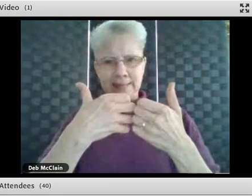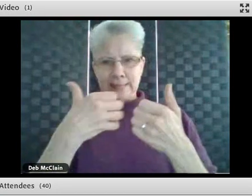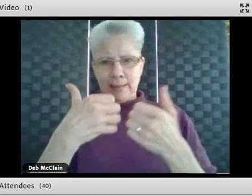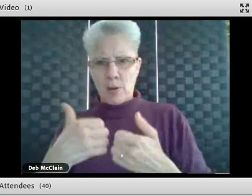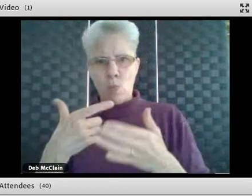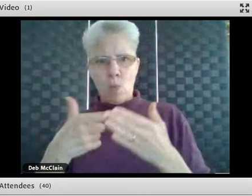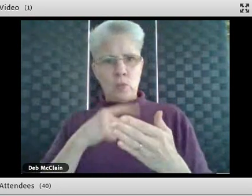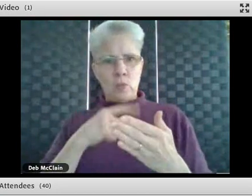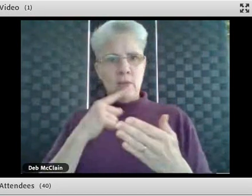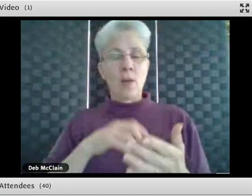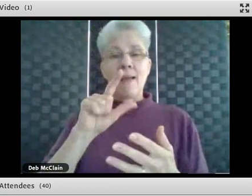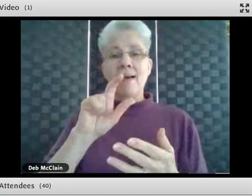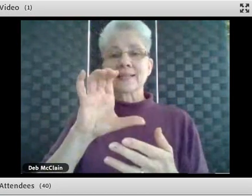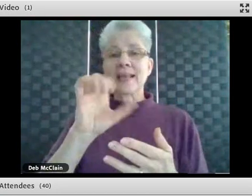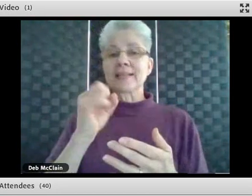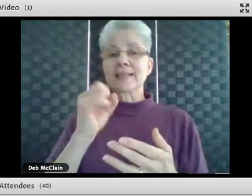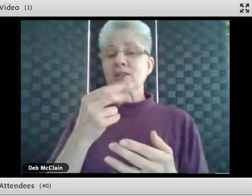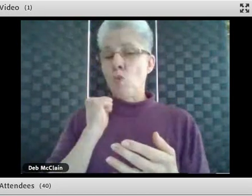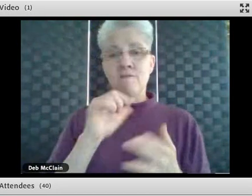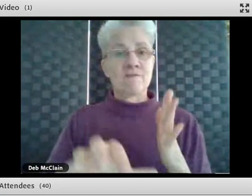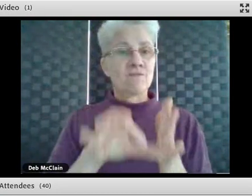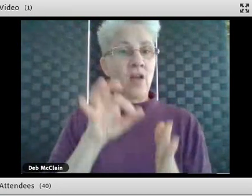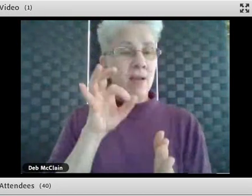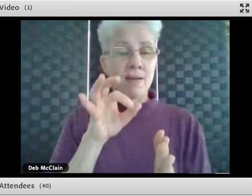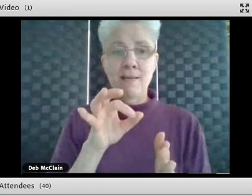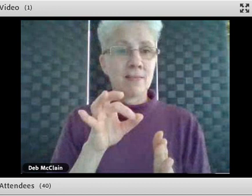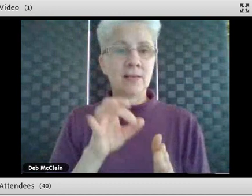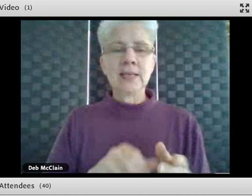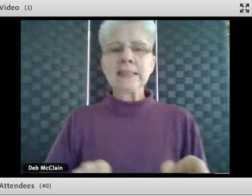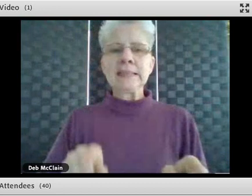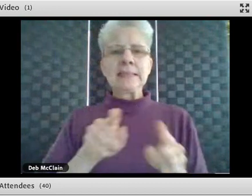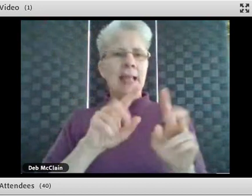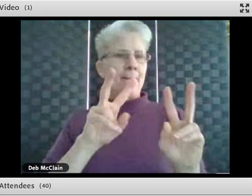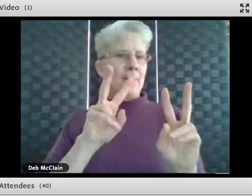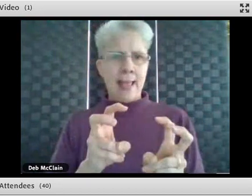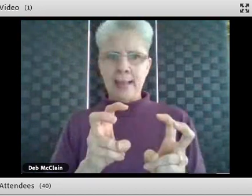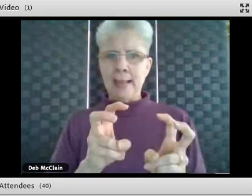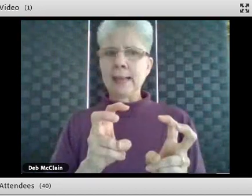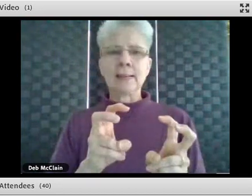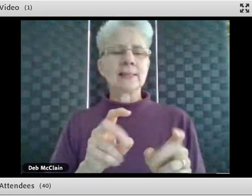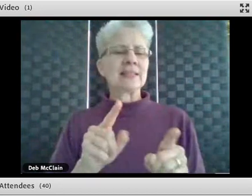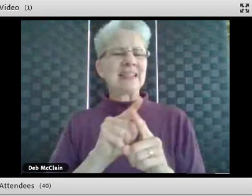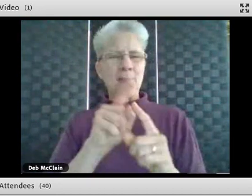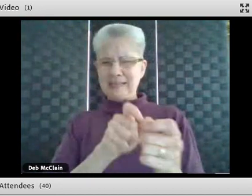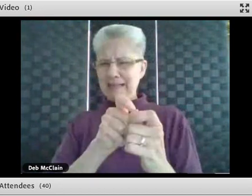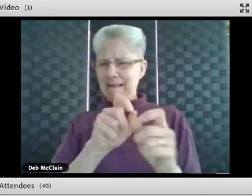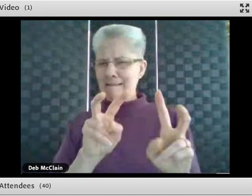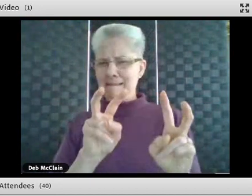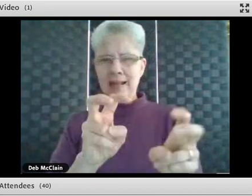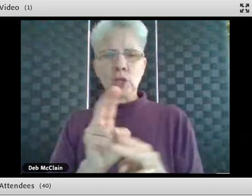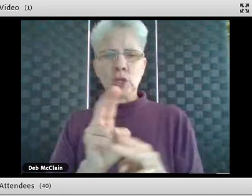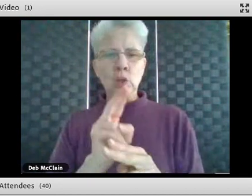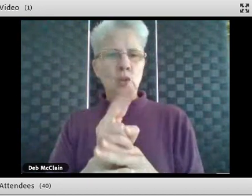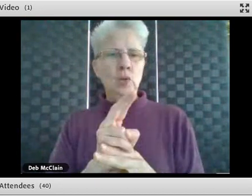In LCSH, you're not gonna find the same heading -- the same exact heading -- used multiple times.